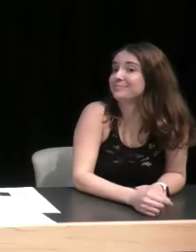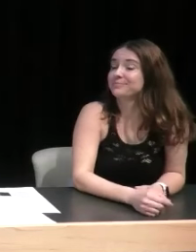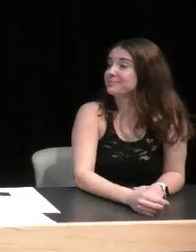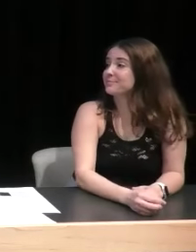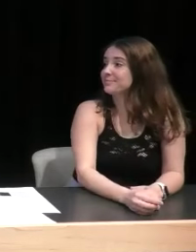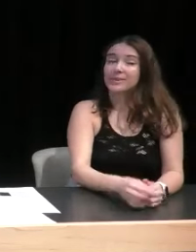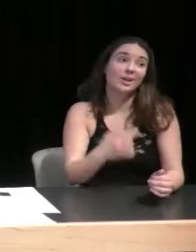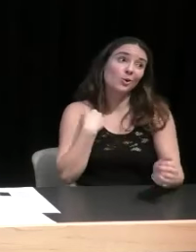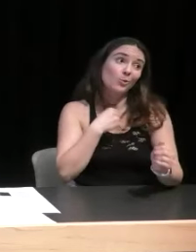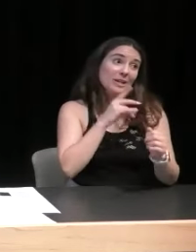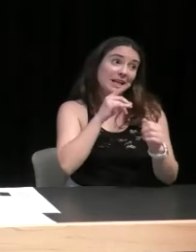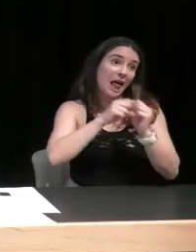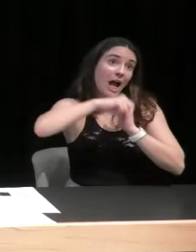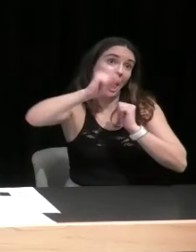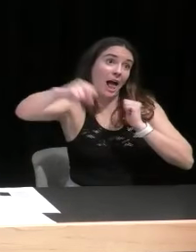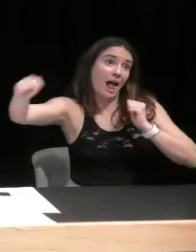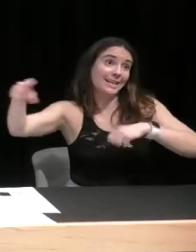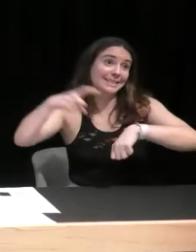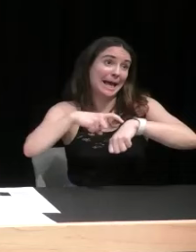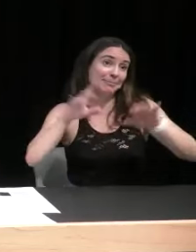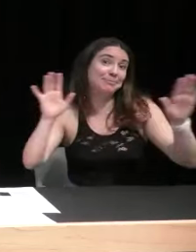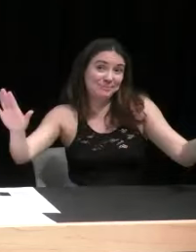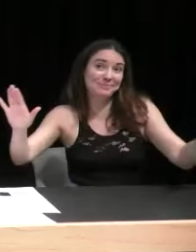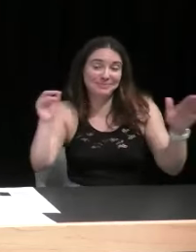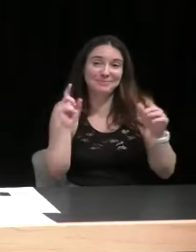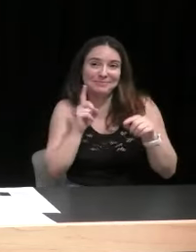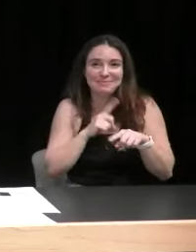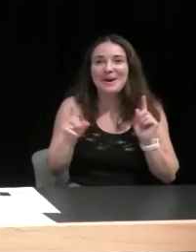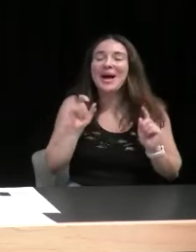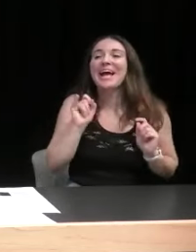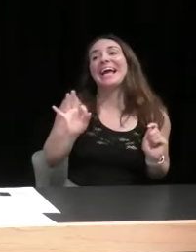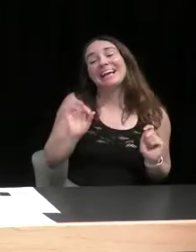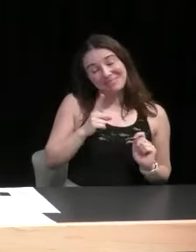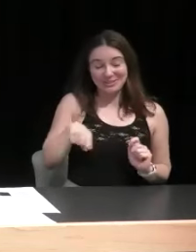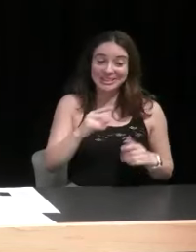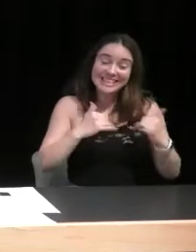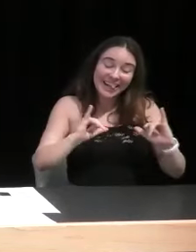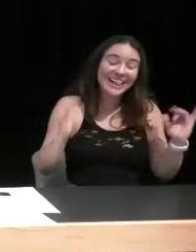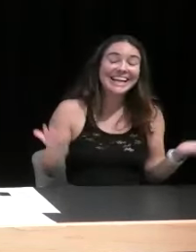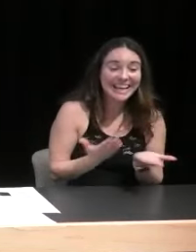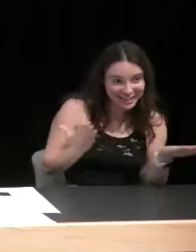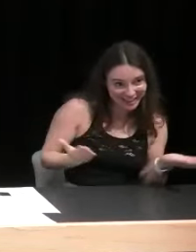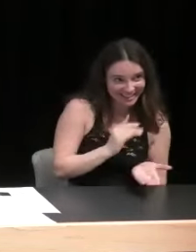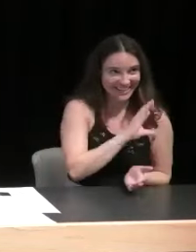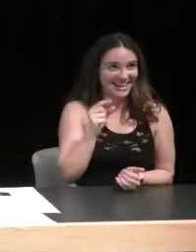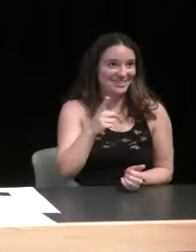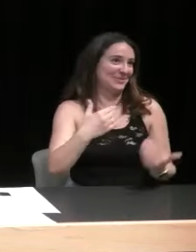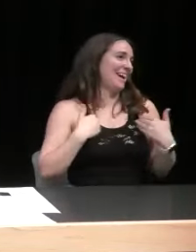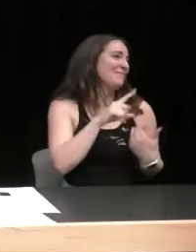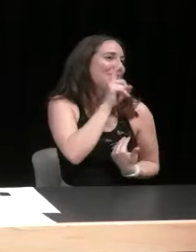way we could go on and on and on in our de Standard time but we appreciate that you